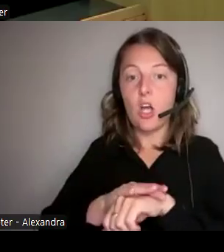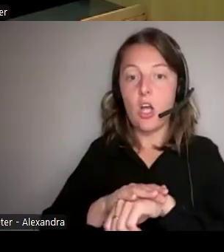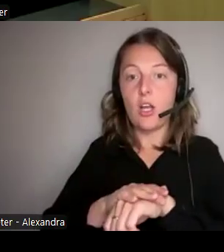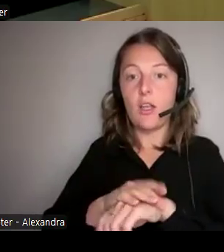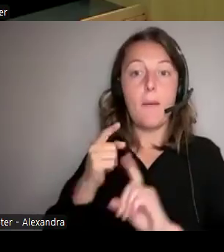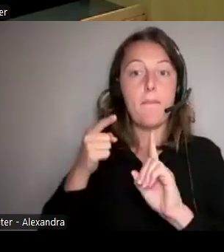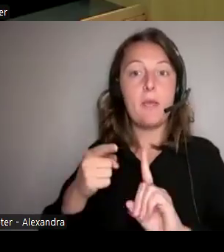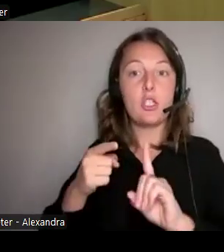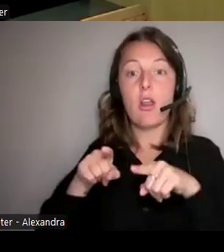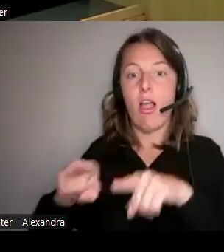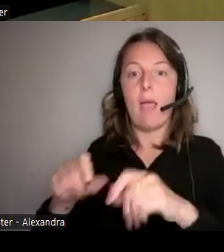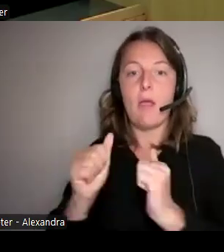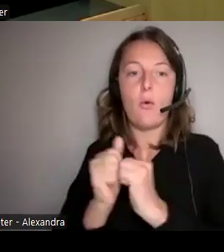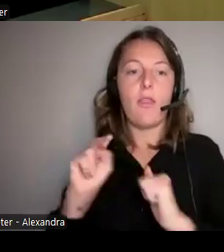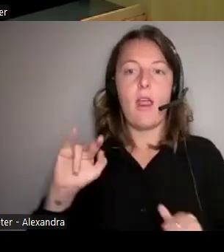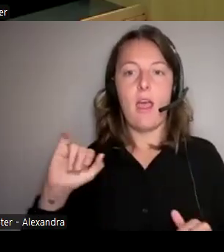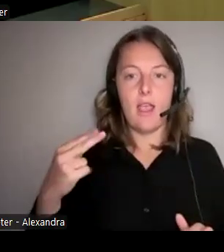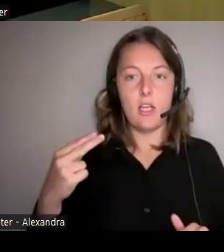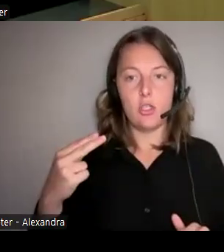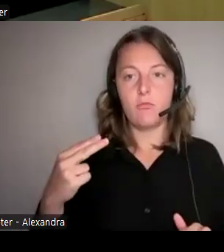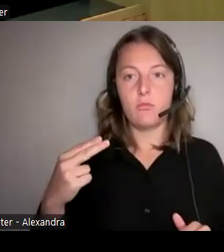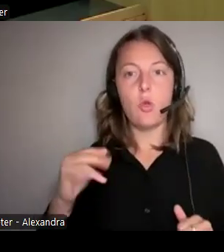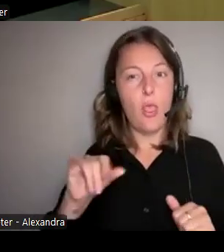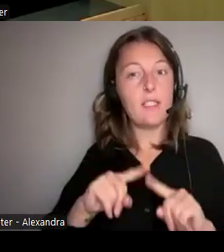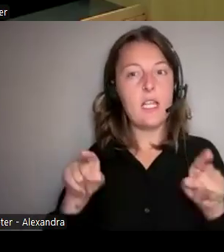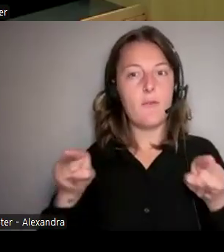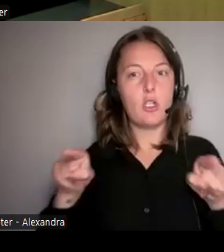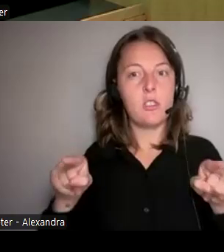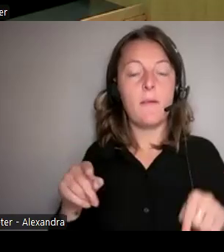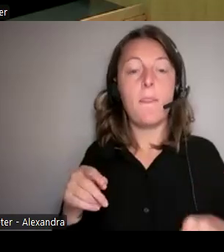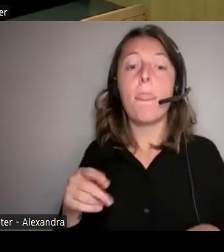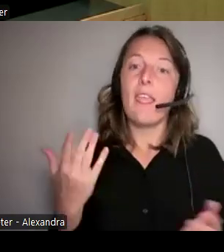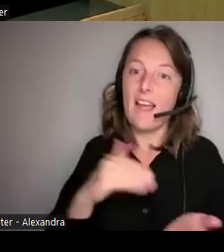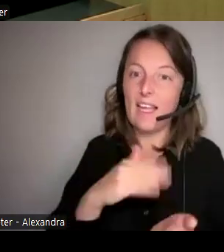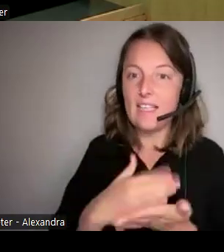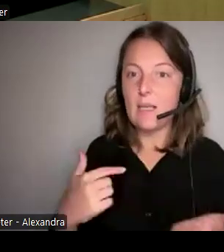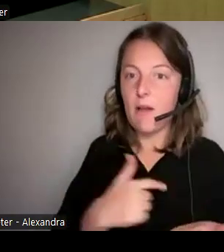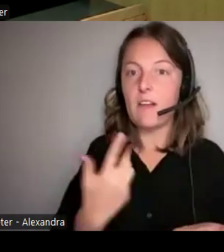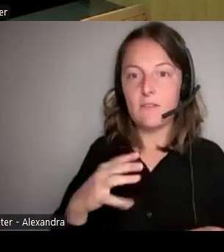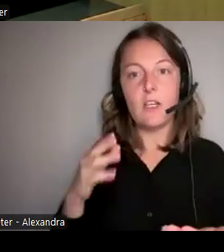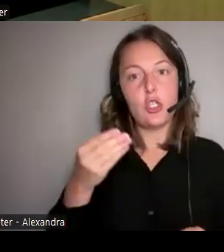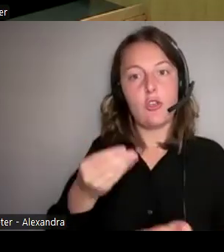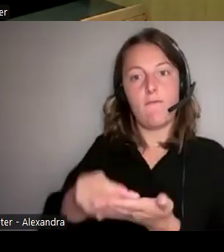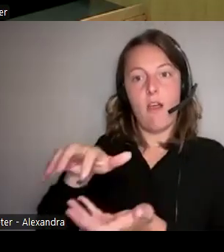alignment with NIH. Okay, so that's a difference. Again, some of us who have been funded by NIMH